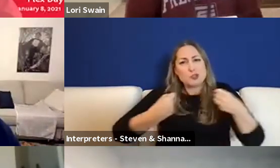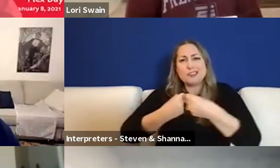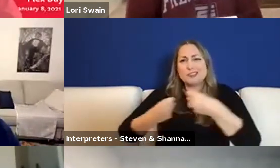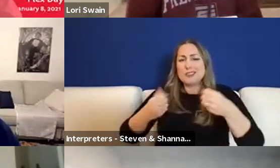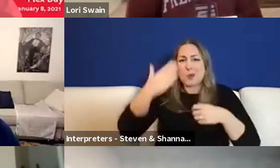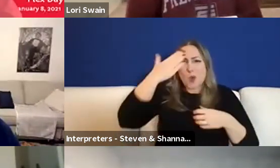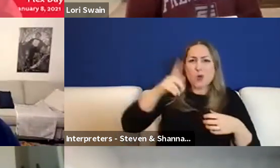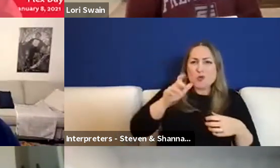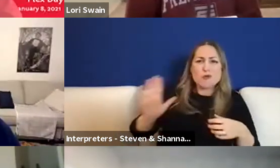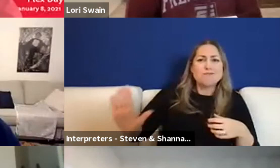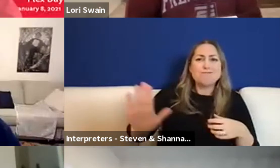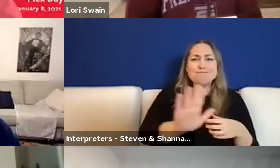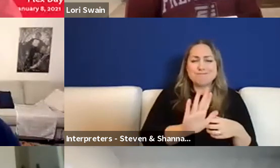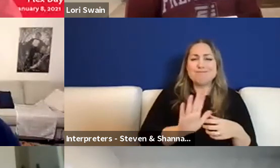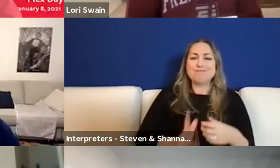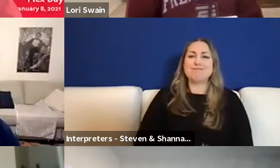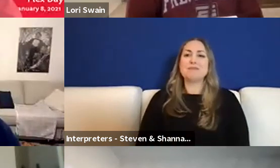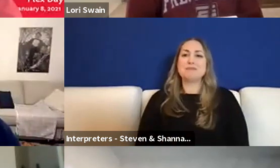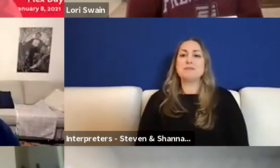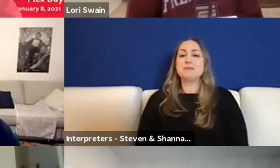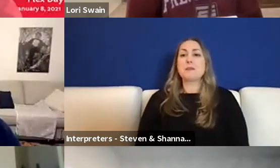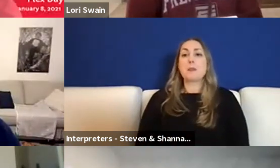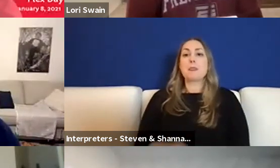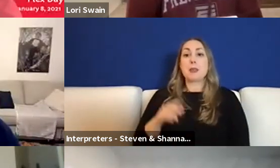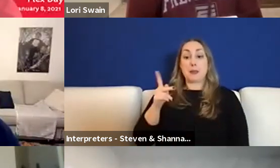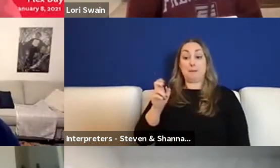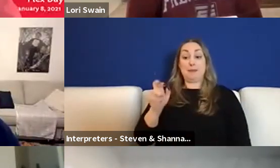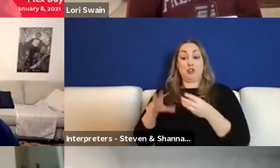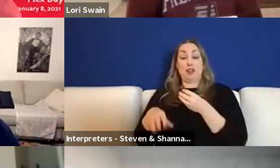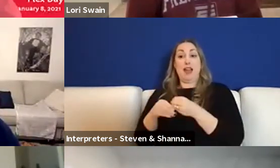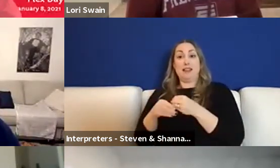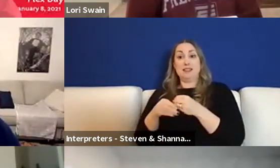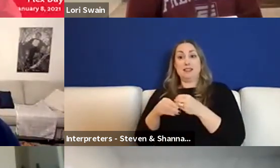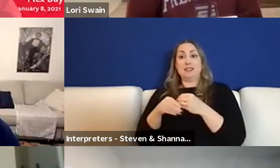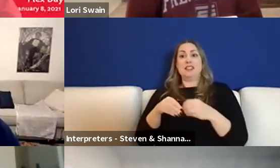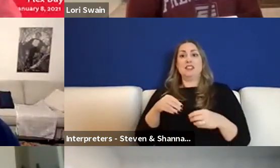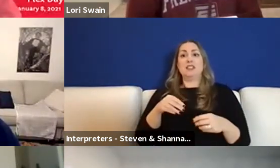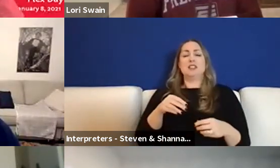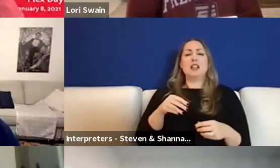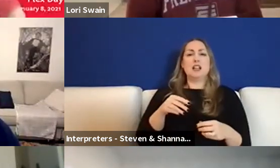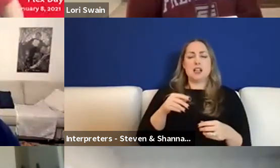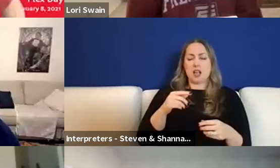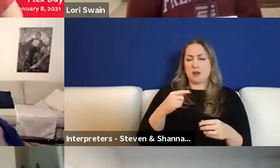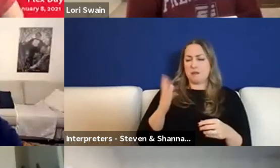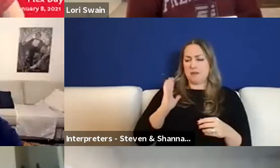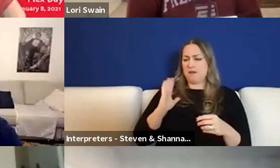well, and I, if I may, one of the things that I went to a meet, I know, I went to an early meeting with Kerry and others to discuss some